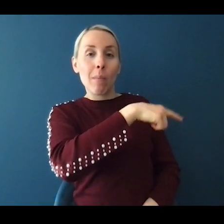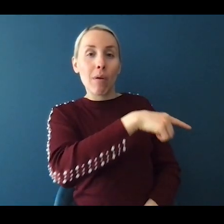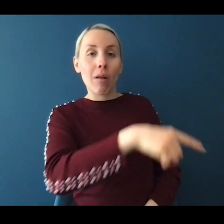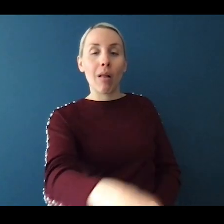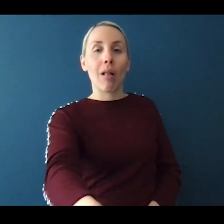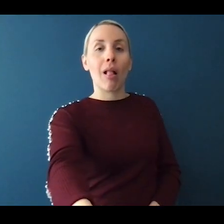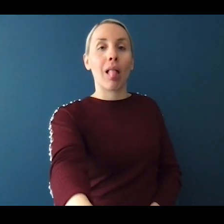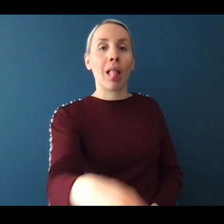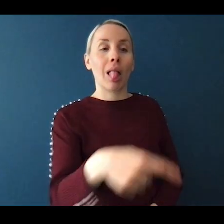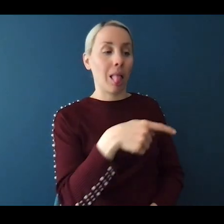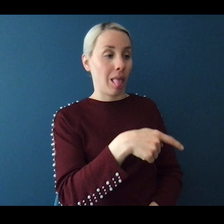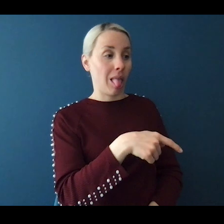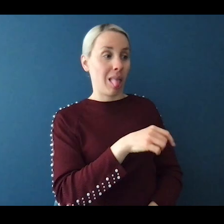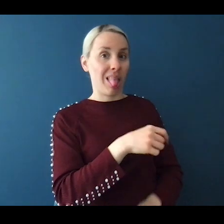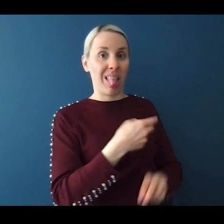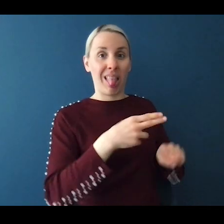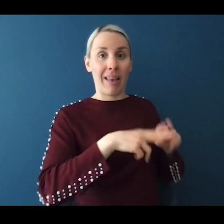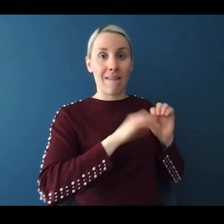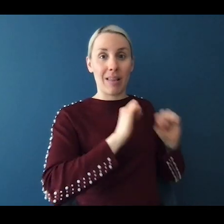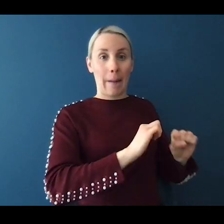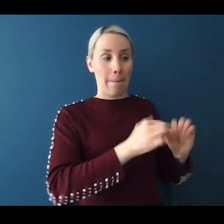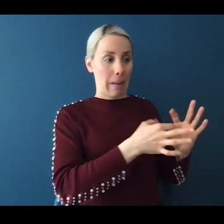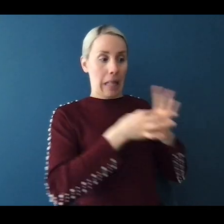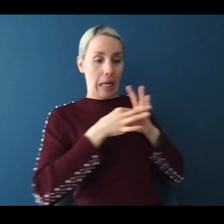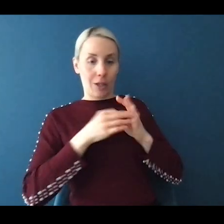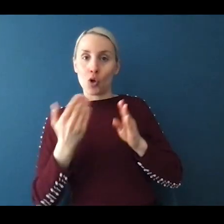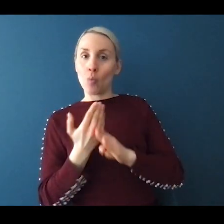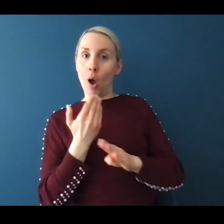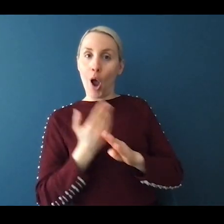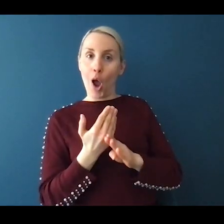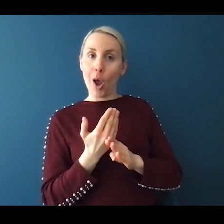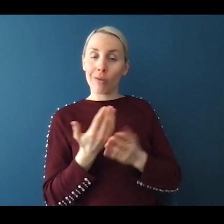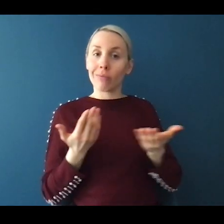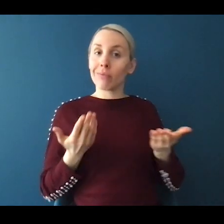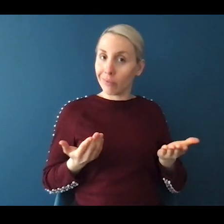group could be good and crucial and if you decide okay I’m gonna do the project anyhow